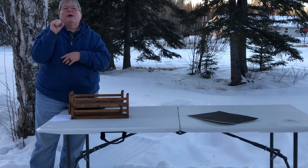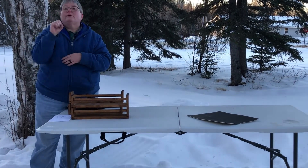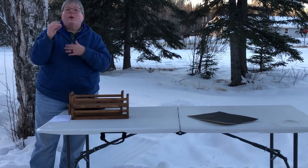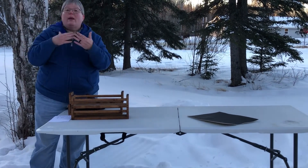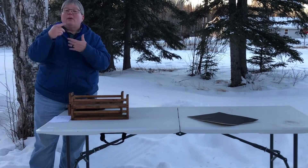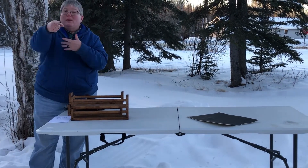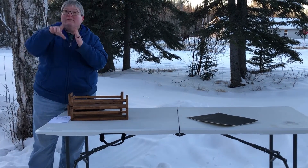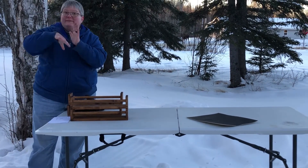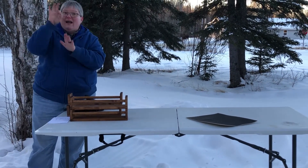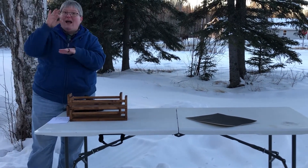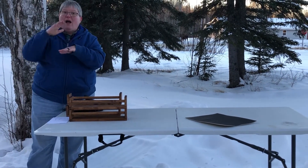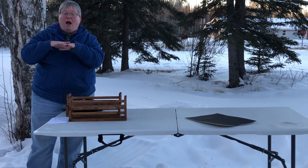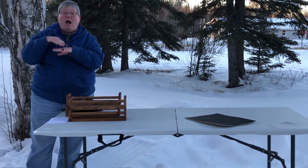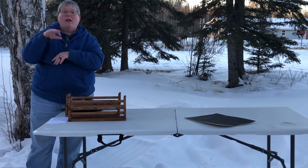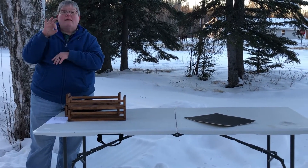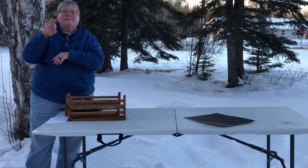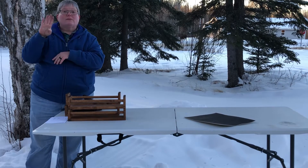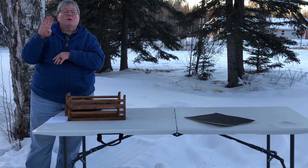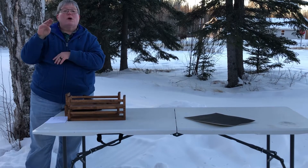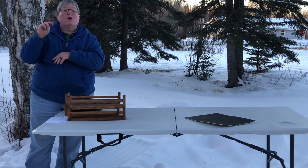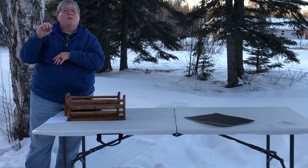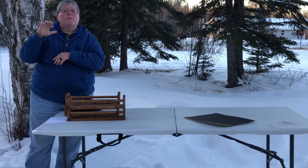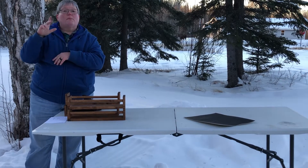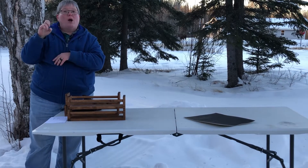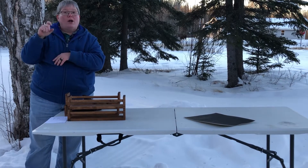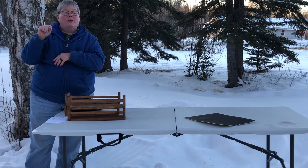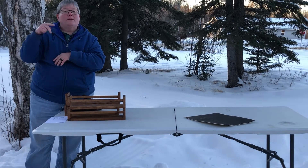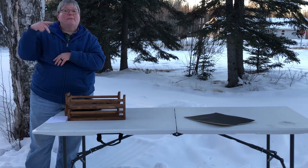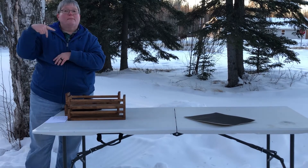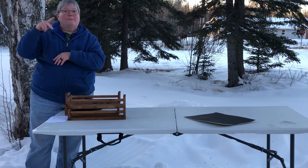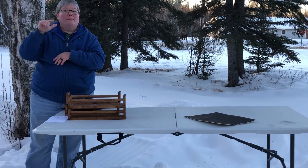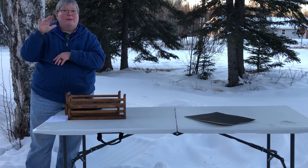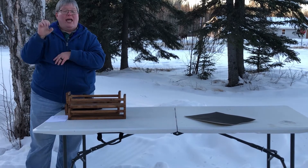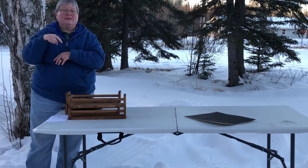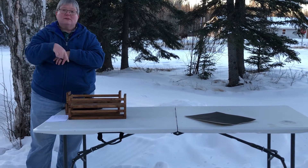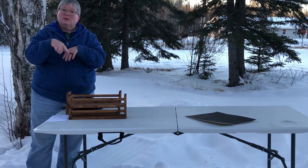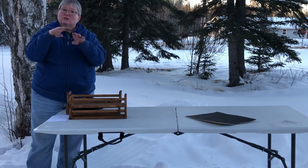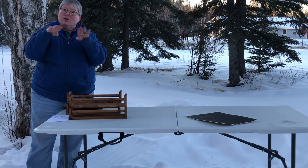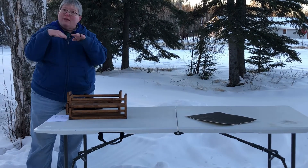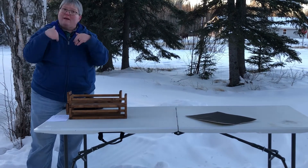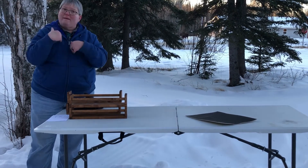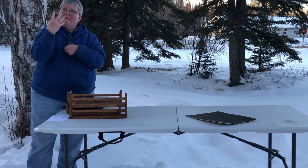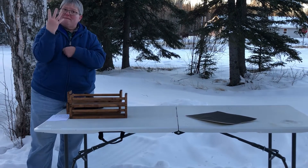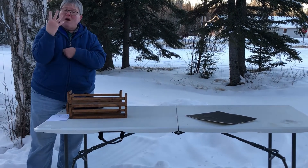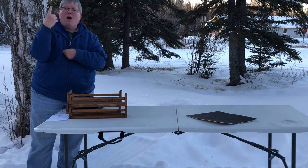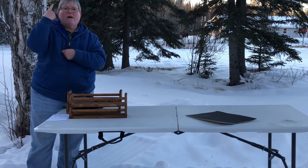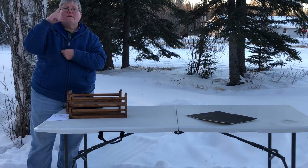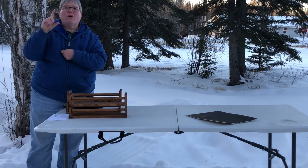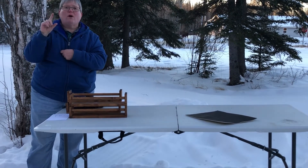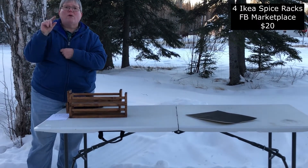So anyway, she found these on Facebook Marketplace and these shelves there's four of them for $20